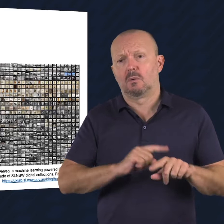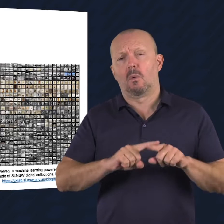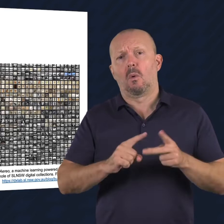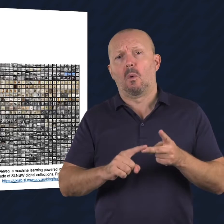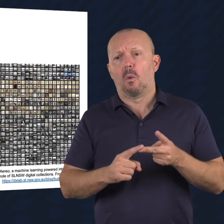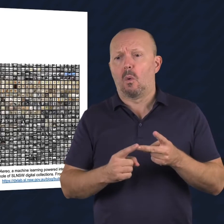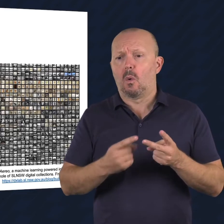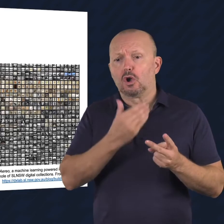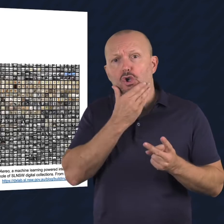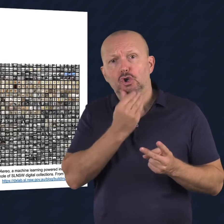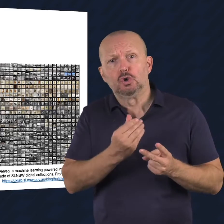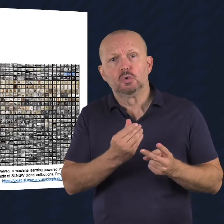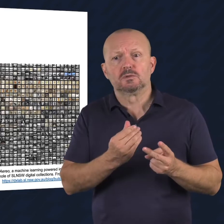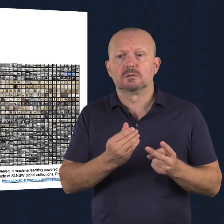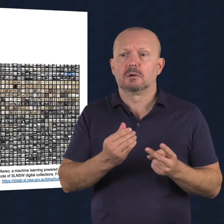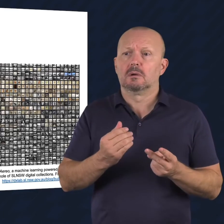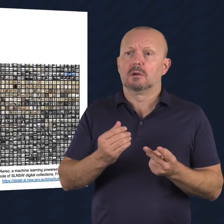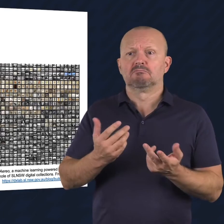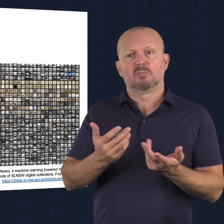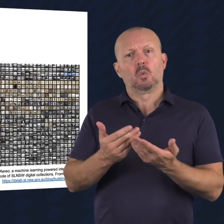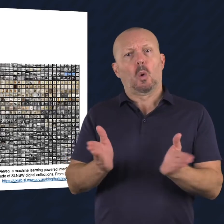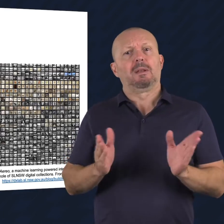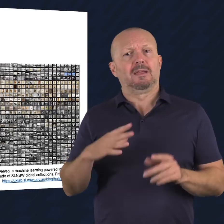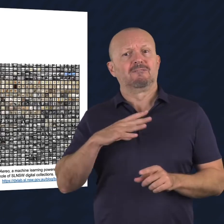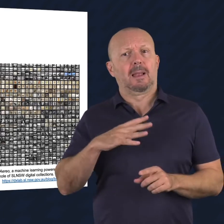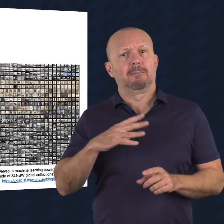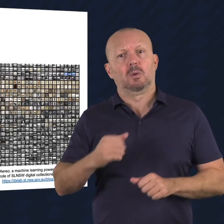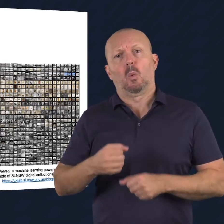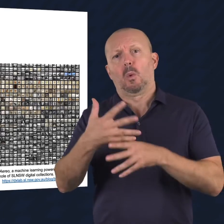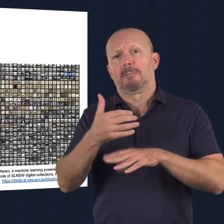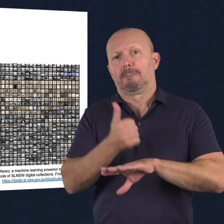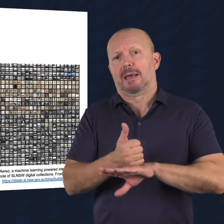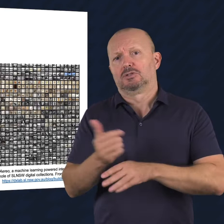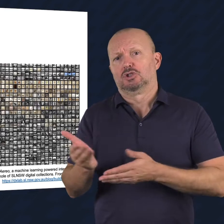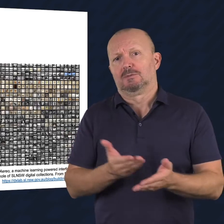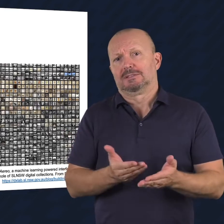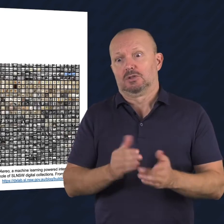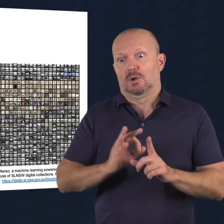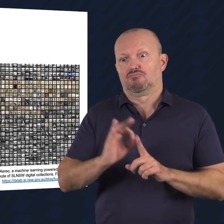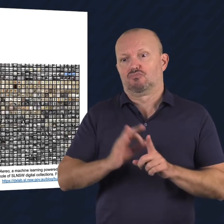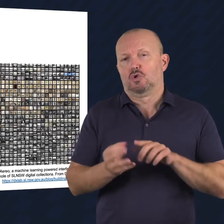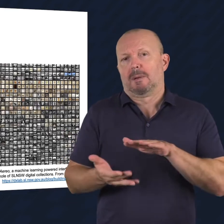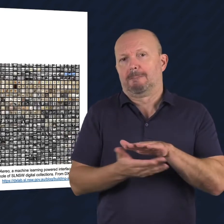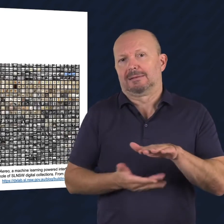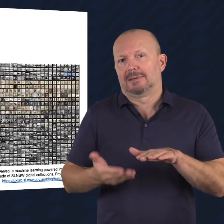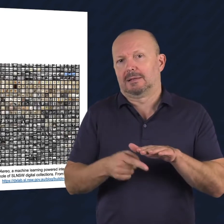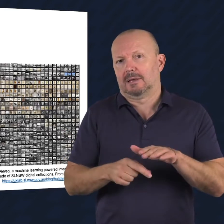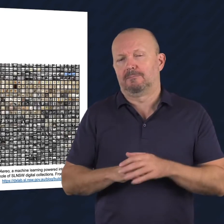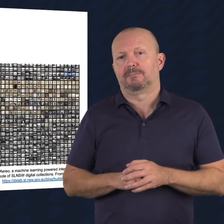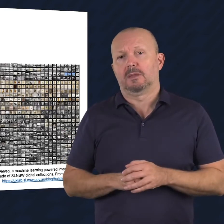or other teams have tested or implemented the use of commercial web-based AI services to enhance their metadata,